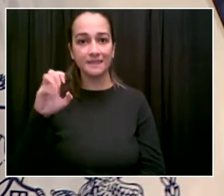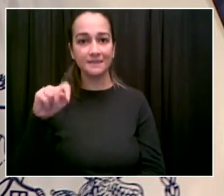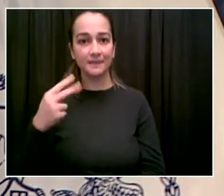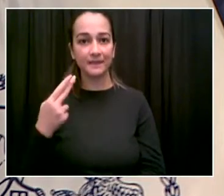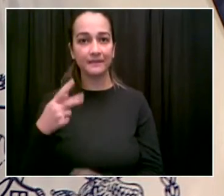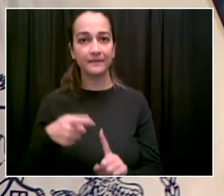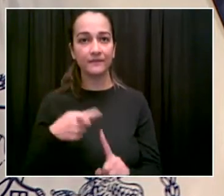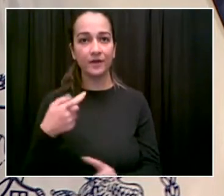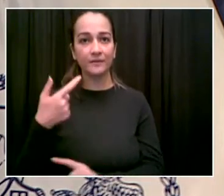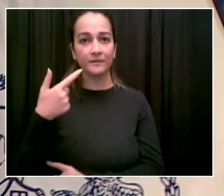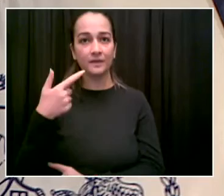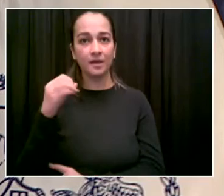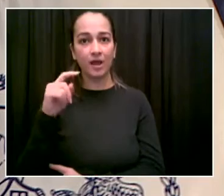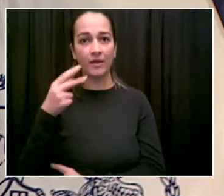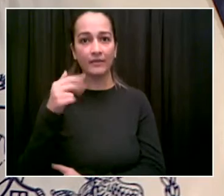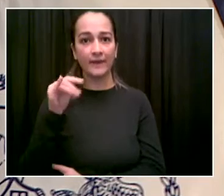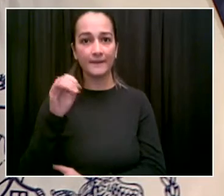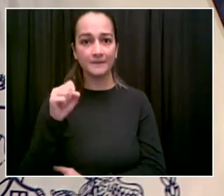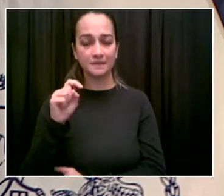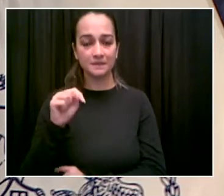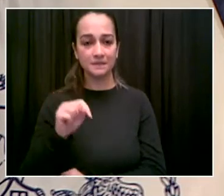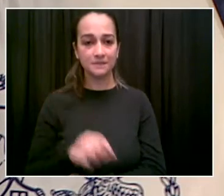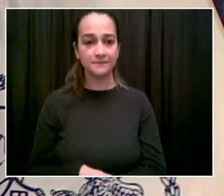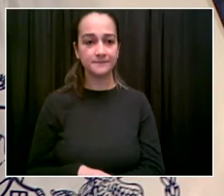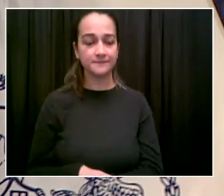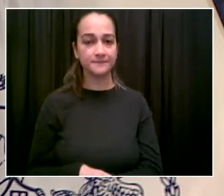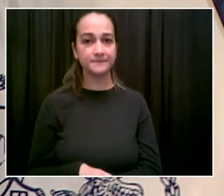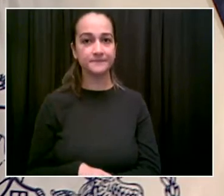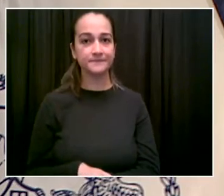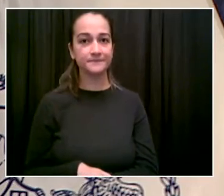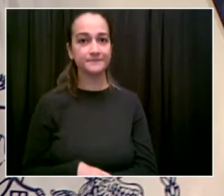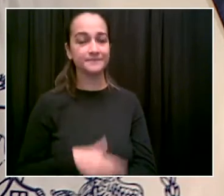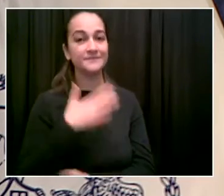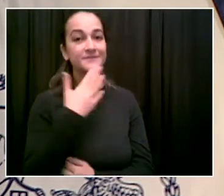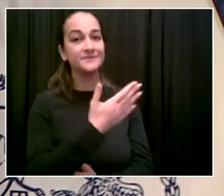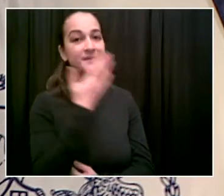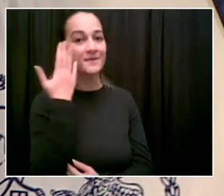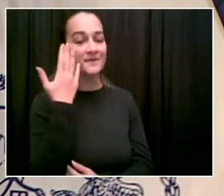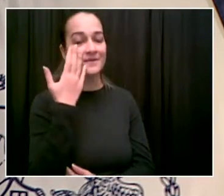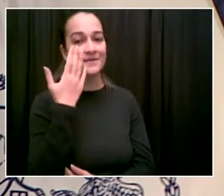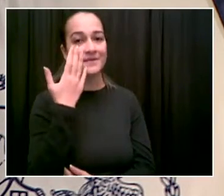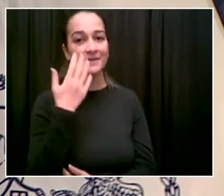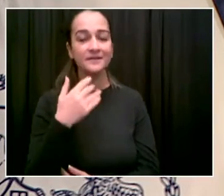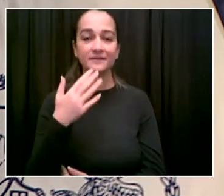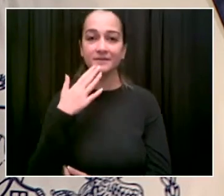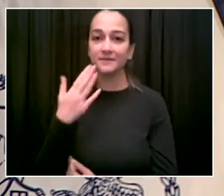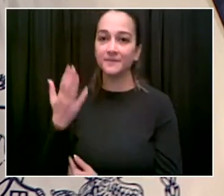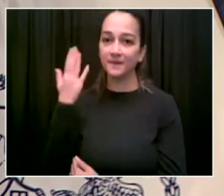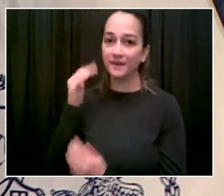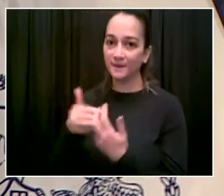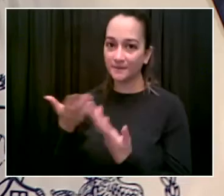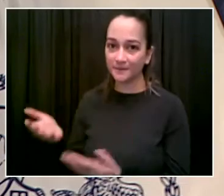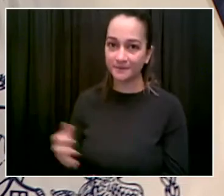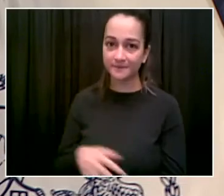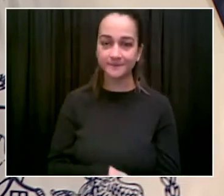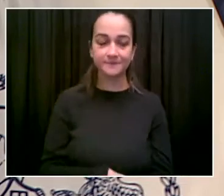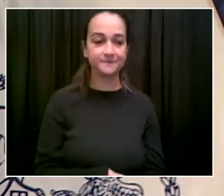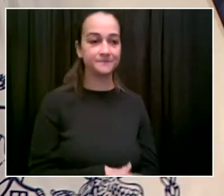THE NEXT QUESTION GOES TO ELIZABETH. Reporter: